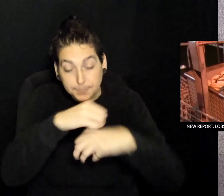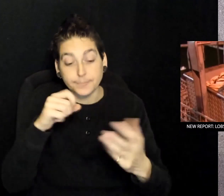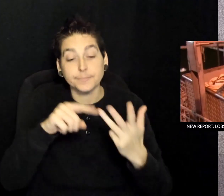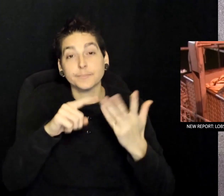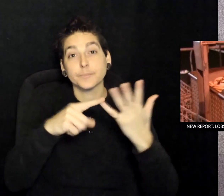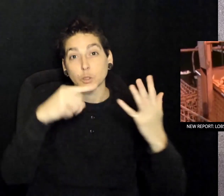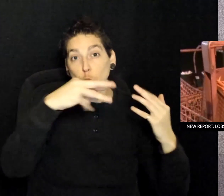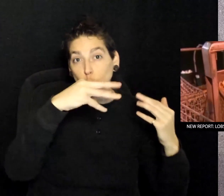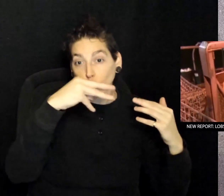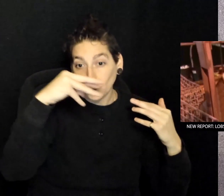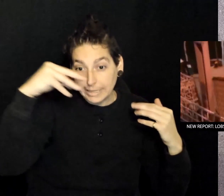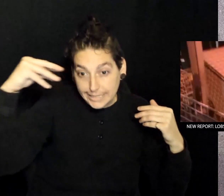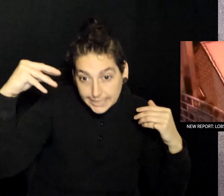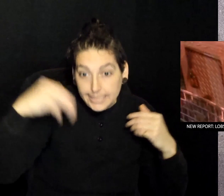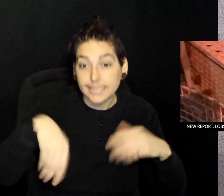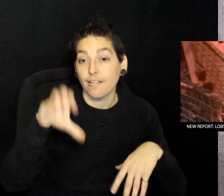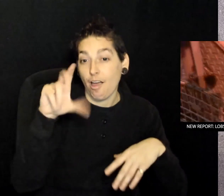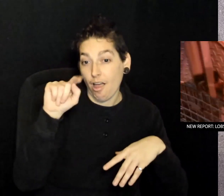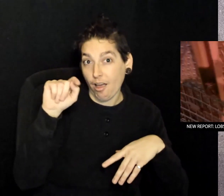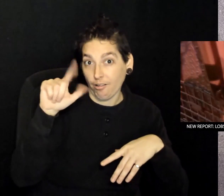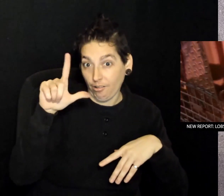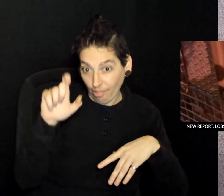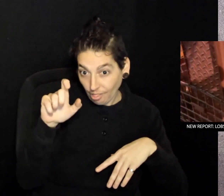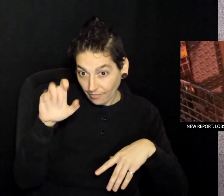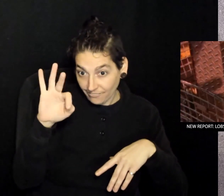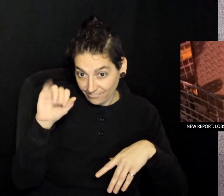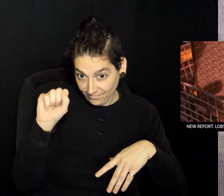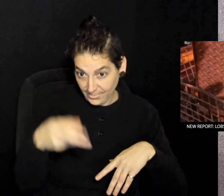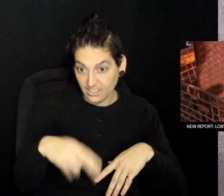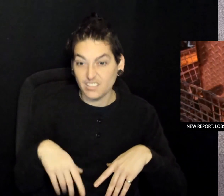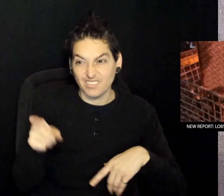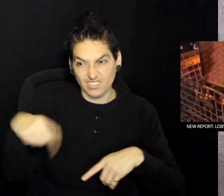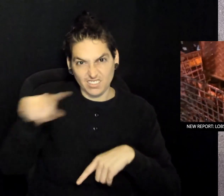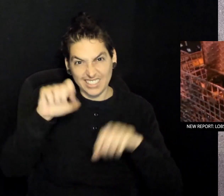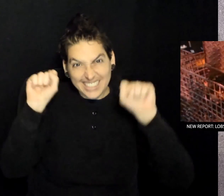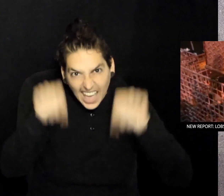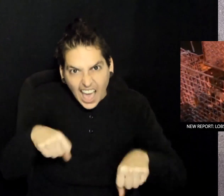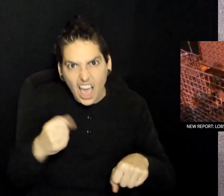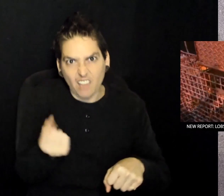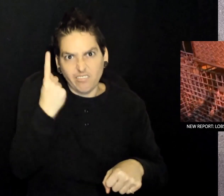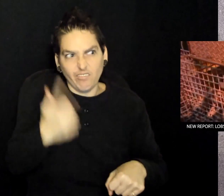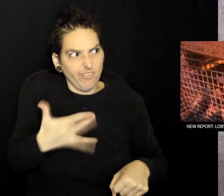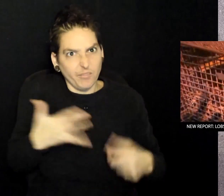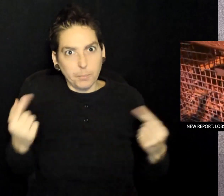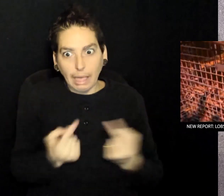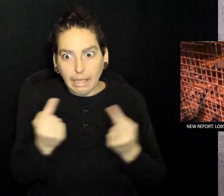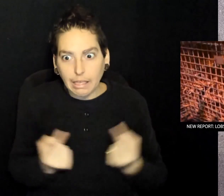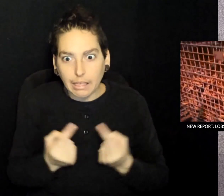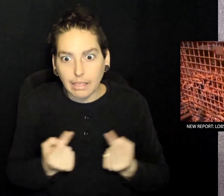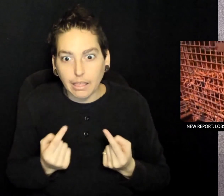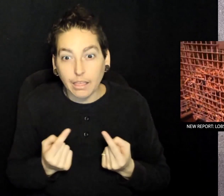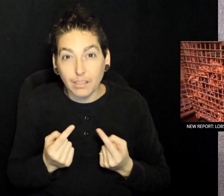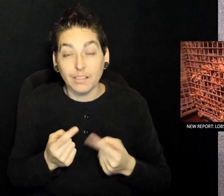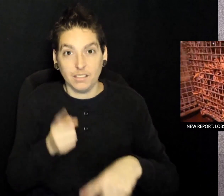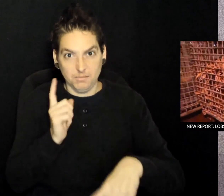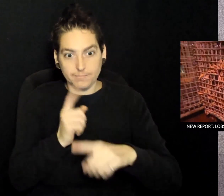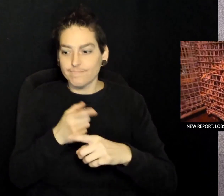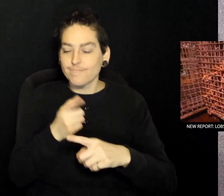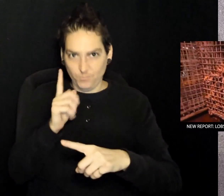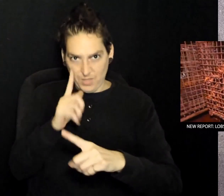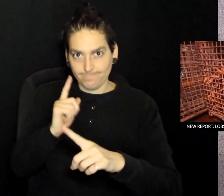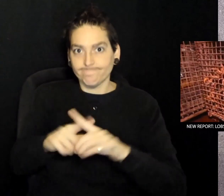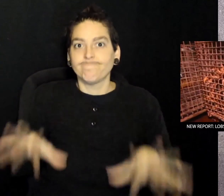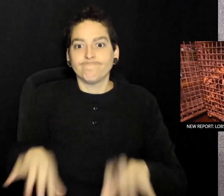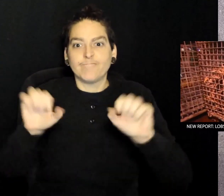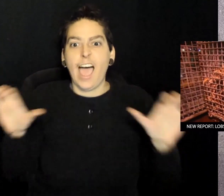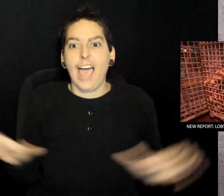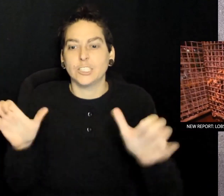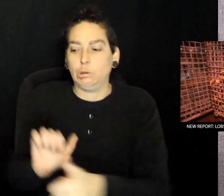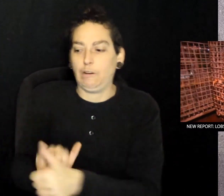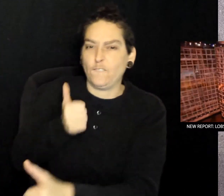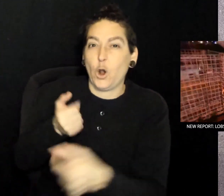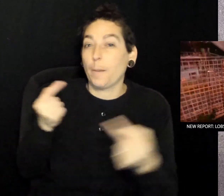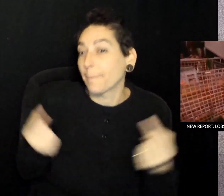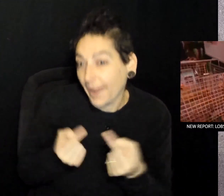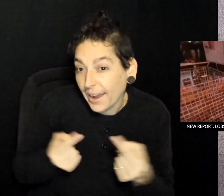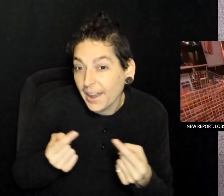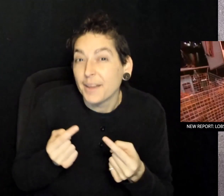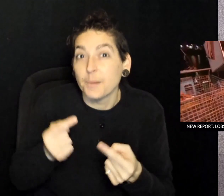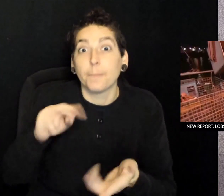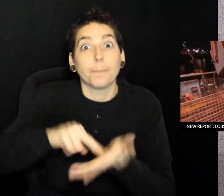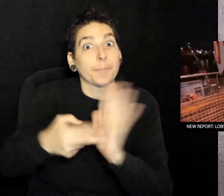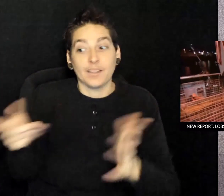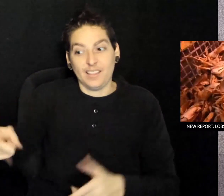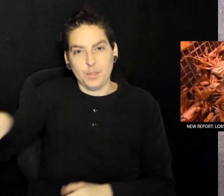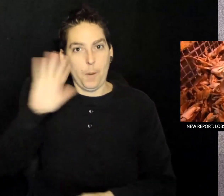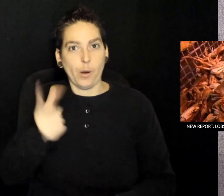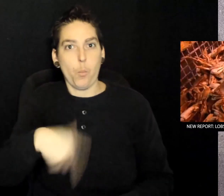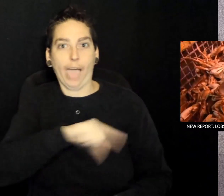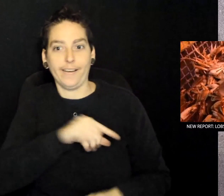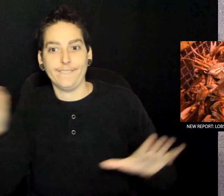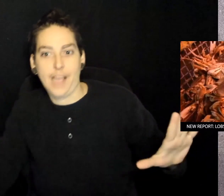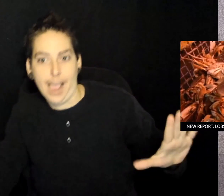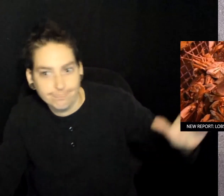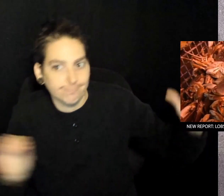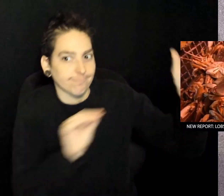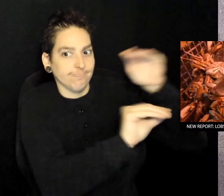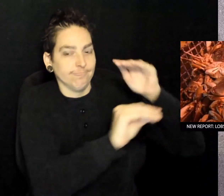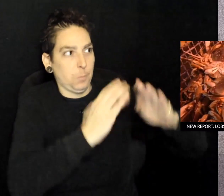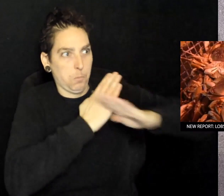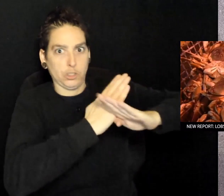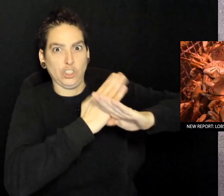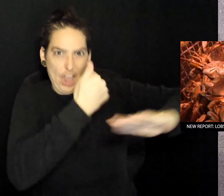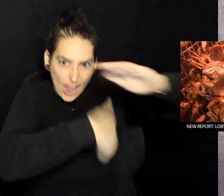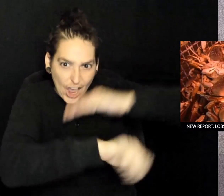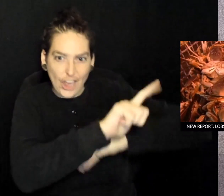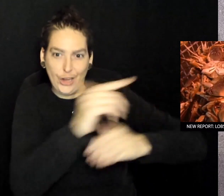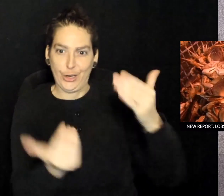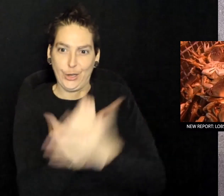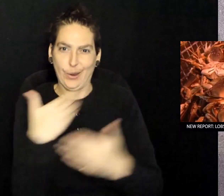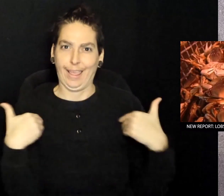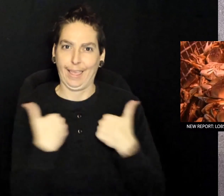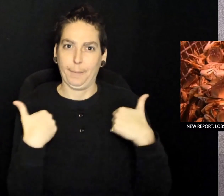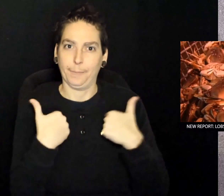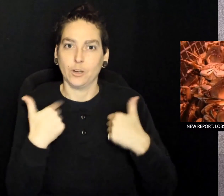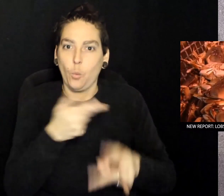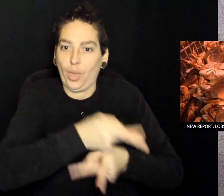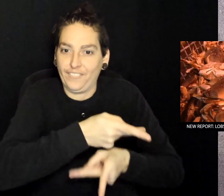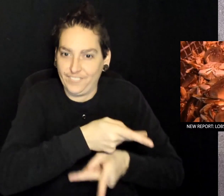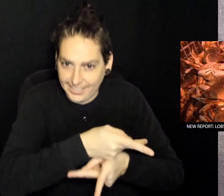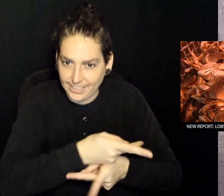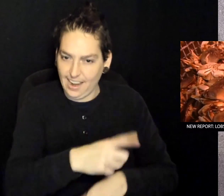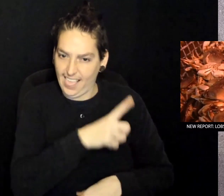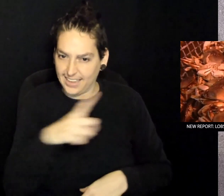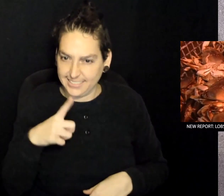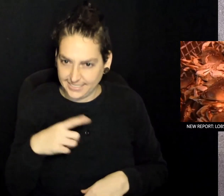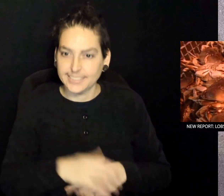crabs crayfish octopuses squid and cuttlefish can learn feel pain and take action to avoid pain